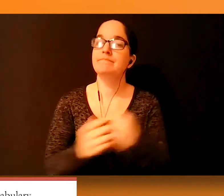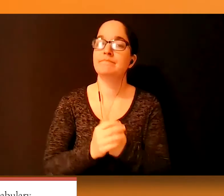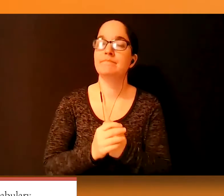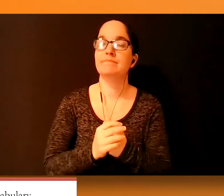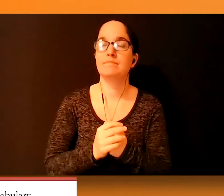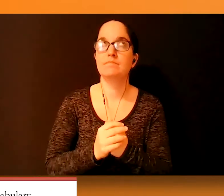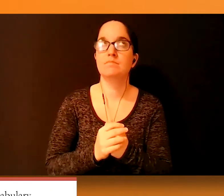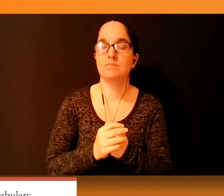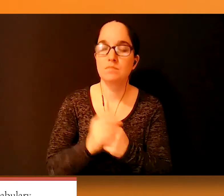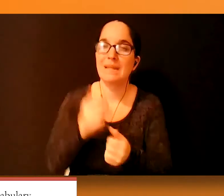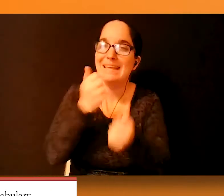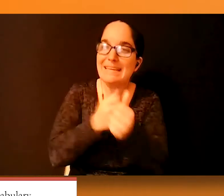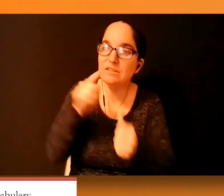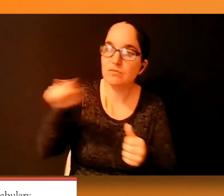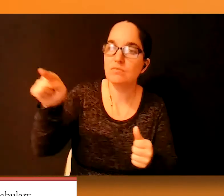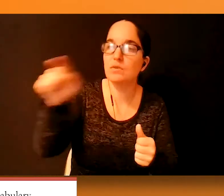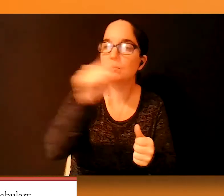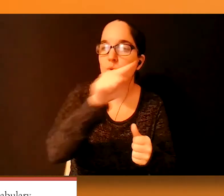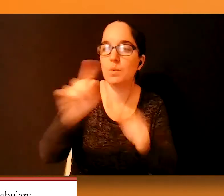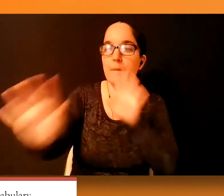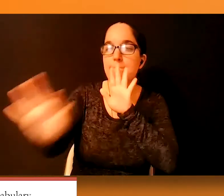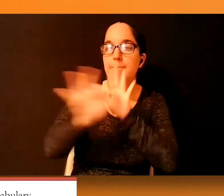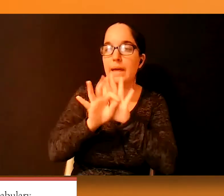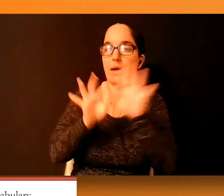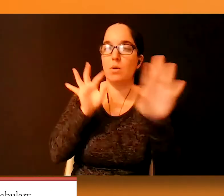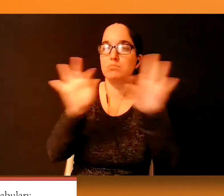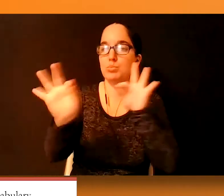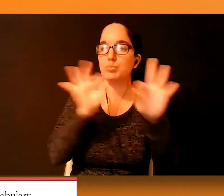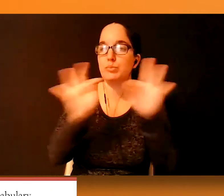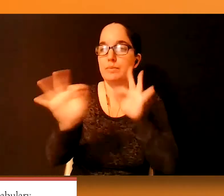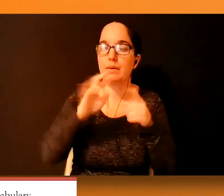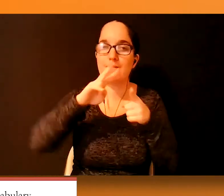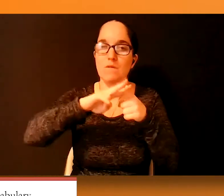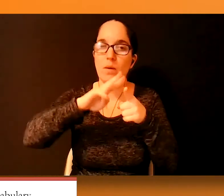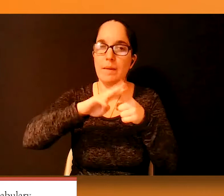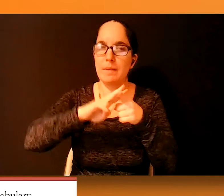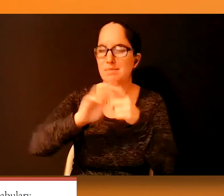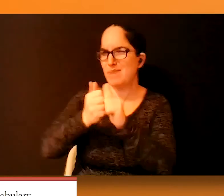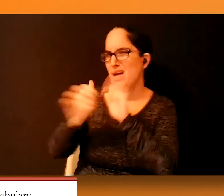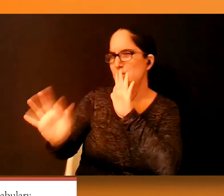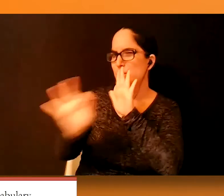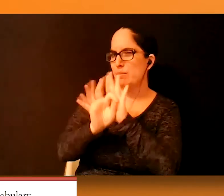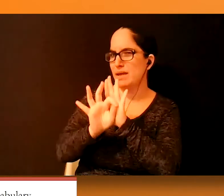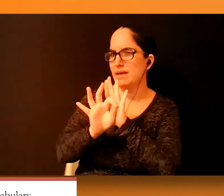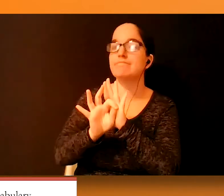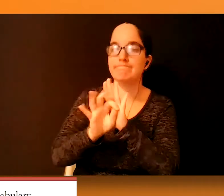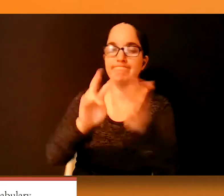So, one of the biggest things is probably selecting vocabulary to teach, right? So, how would you teach it